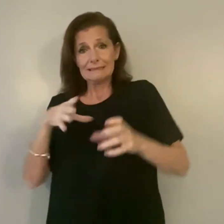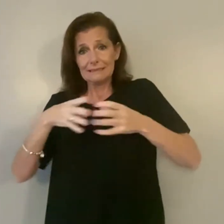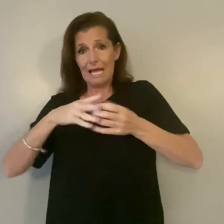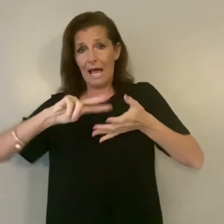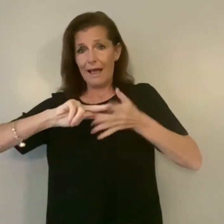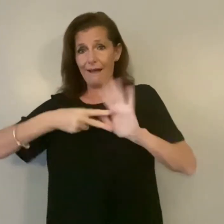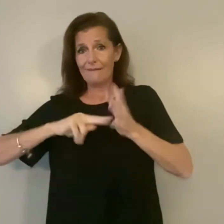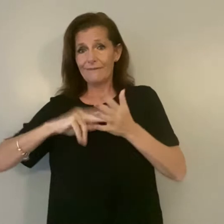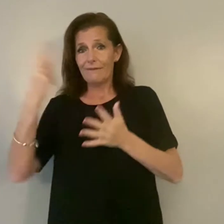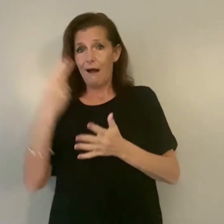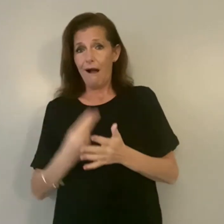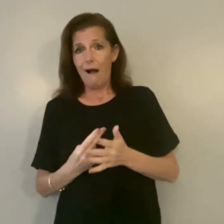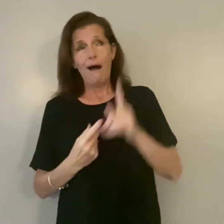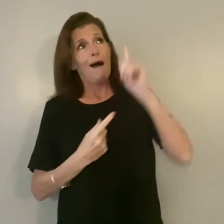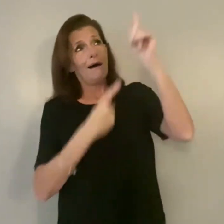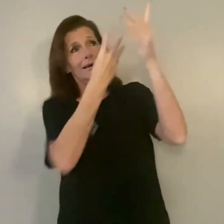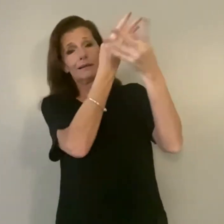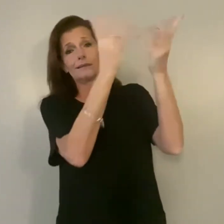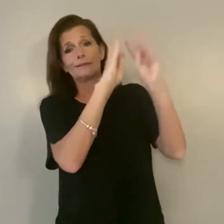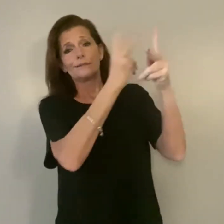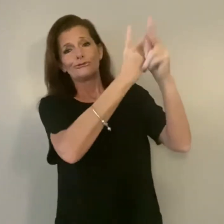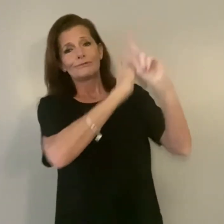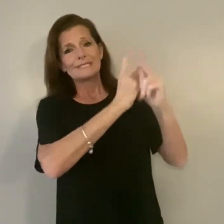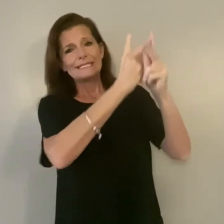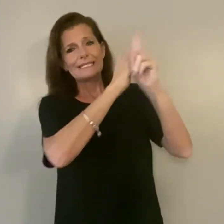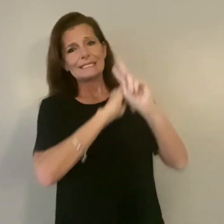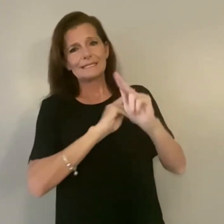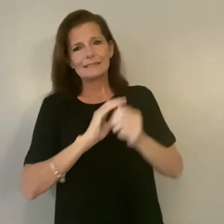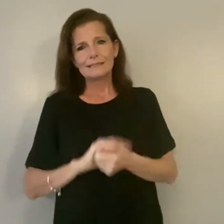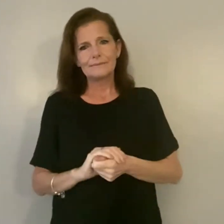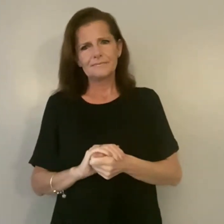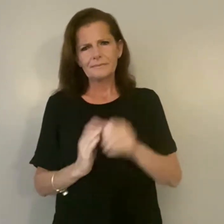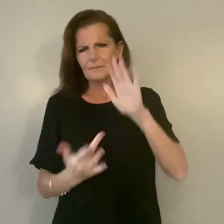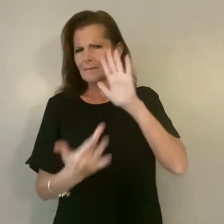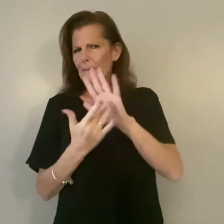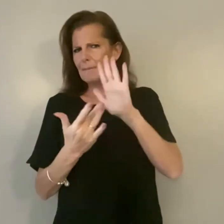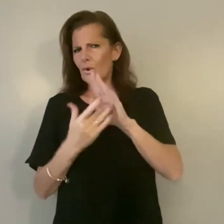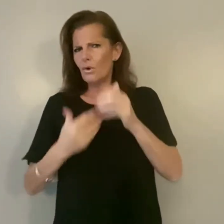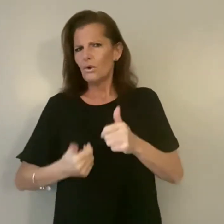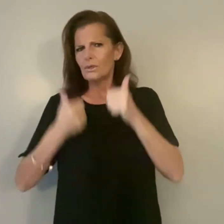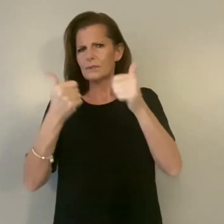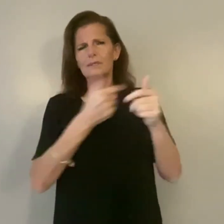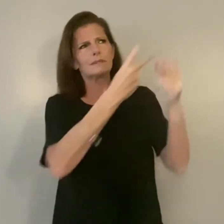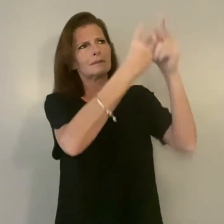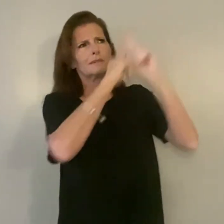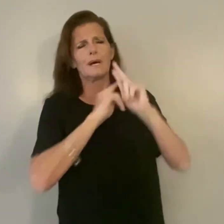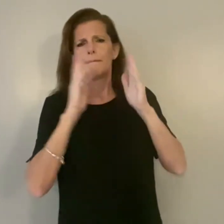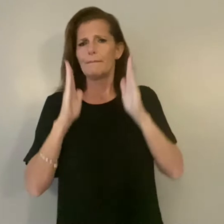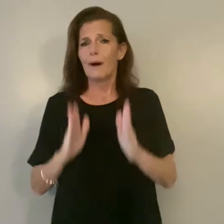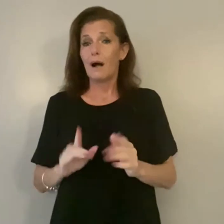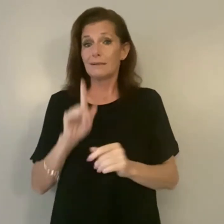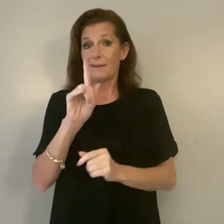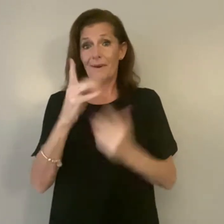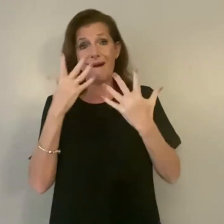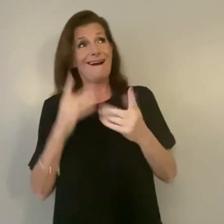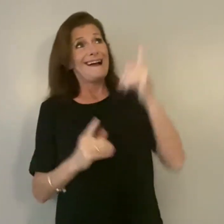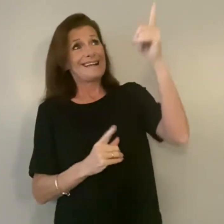of cultural organizations. It's never been more important to have good governance. But now that the pressure is on the boards